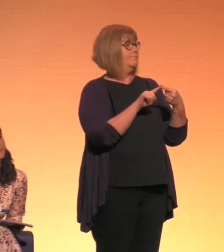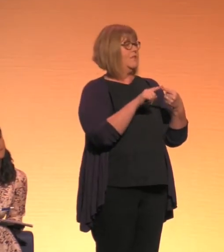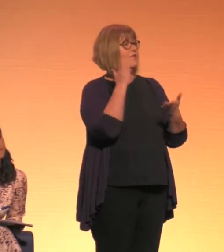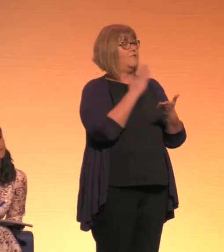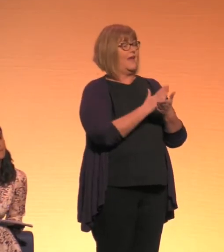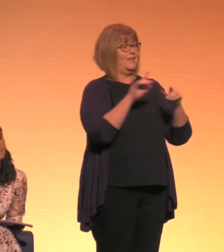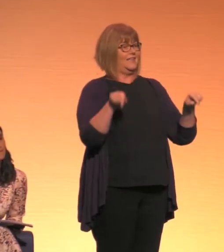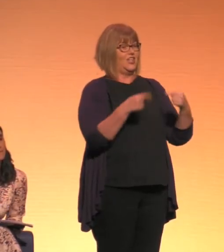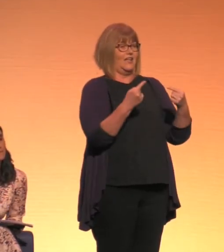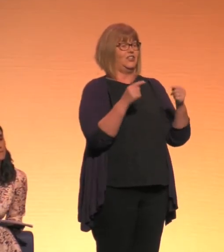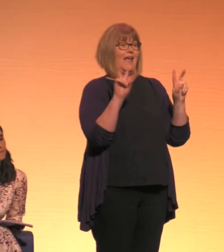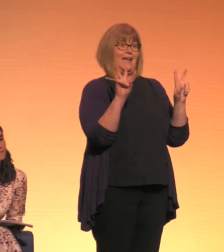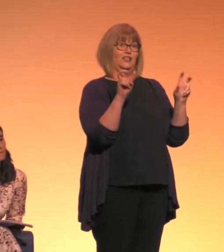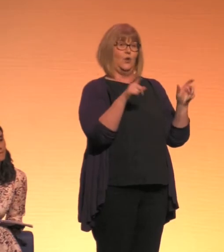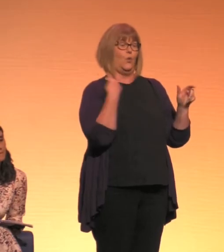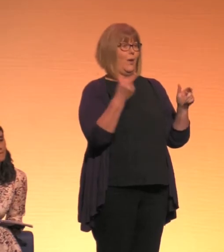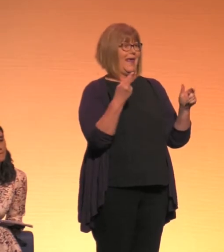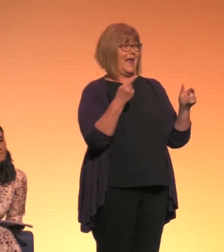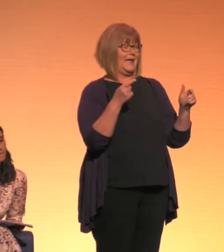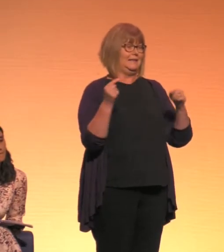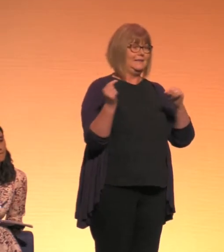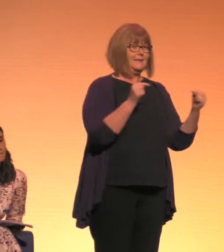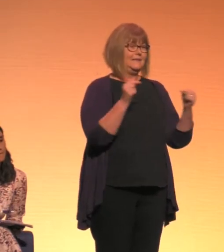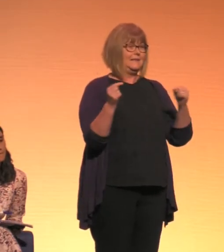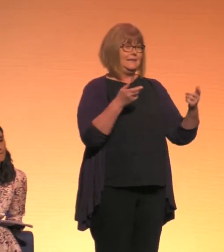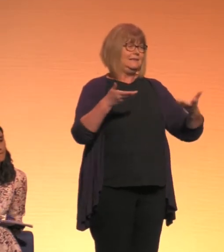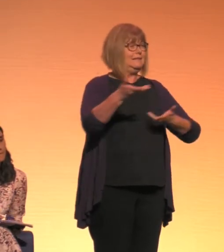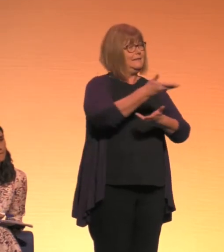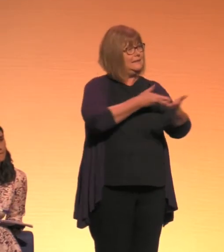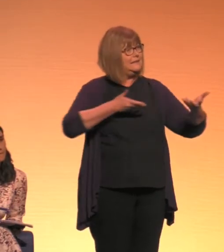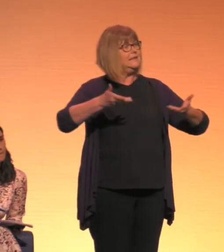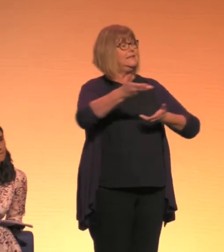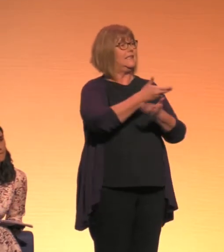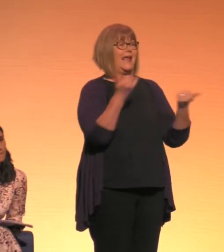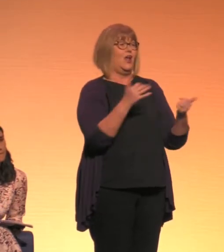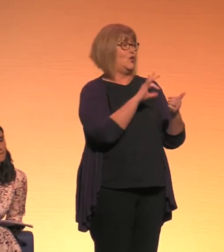that we are dealing with, we are grappling with, and we are here to discuss now are not new